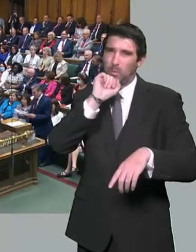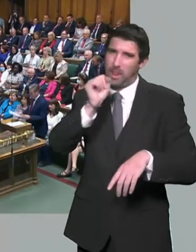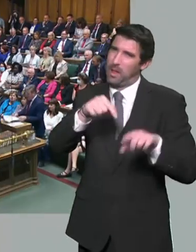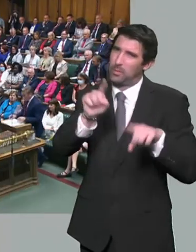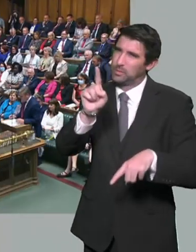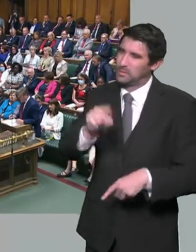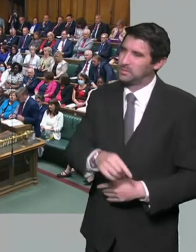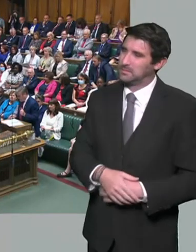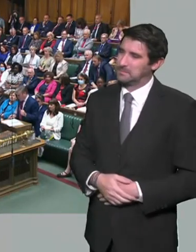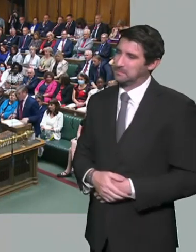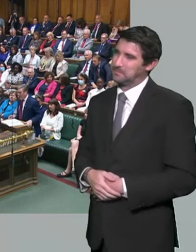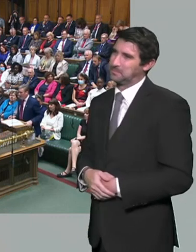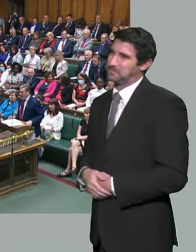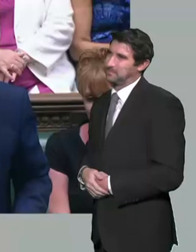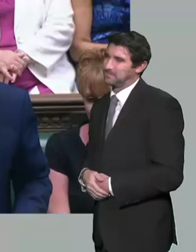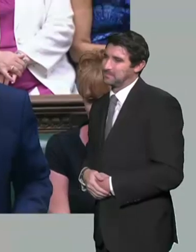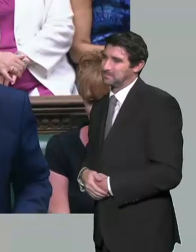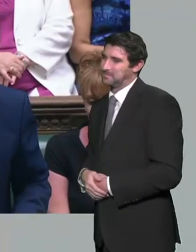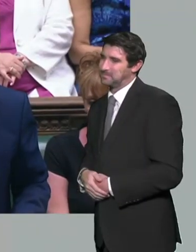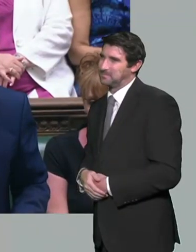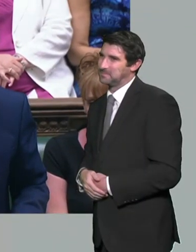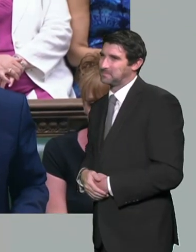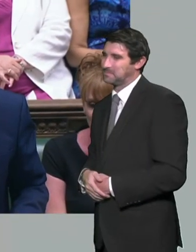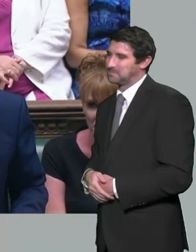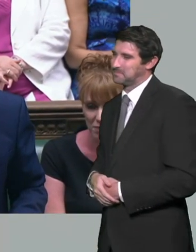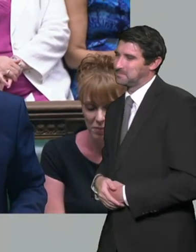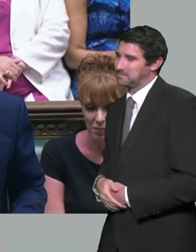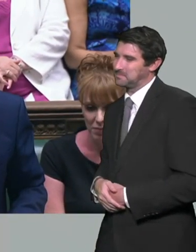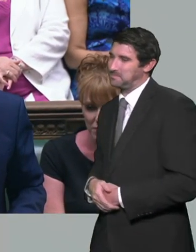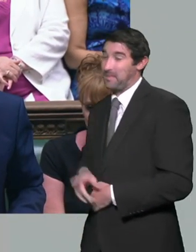Keir Starmer A Prime Minister who sounds totally deluded,